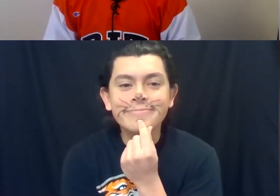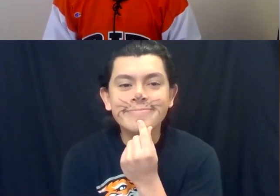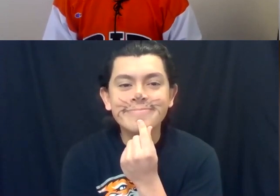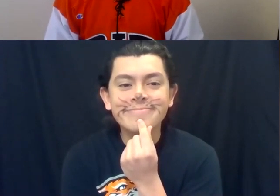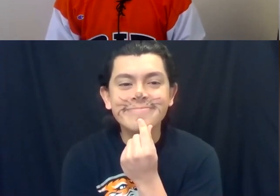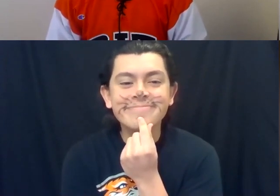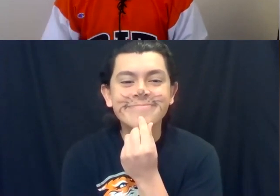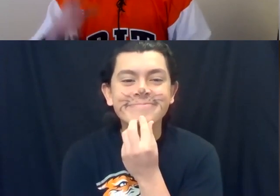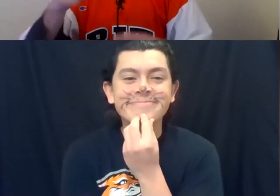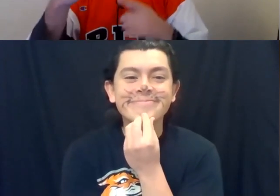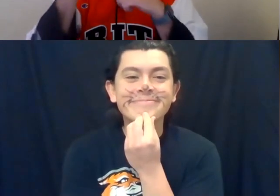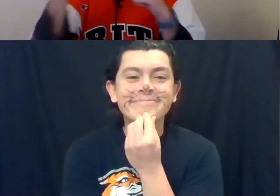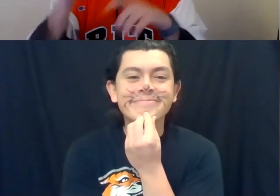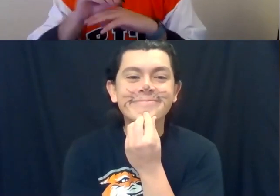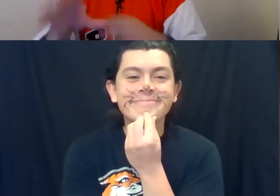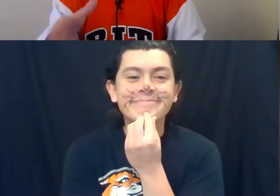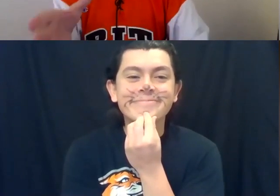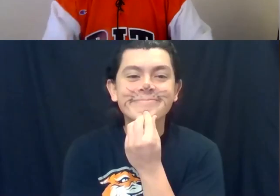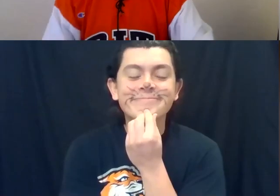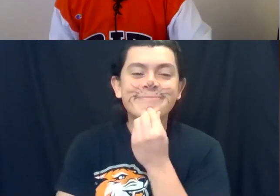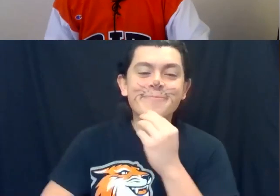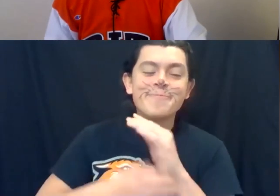Matt: Tsk! Now to our ugly advice.